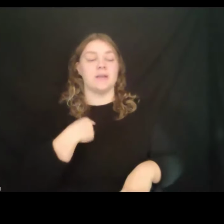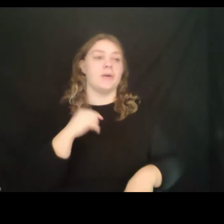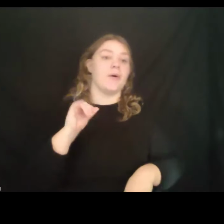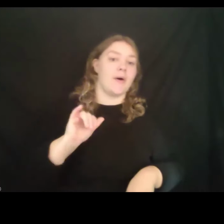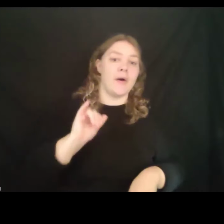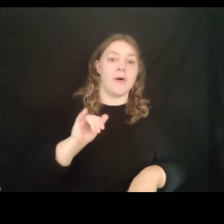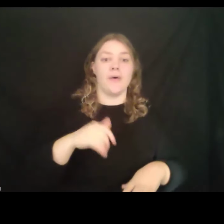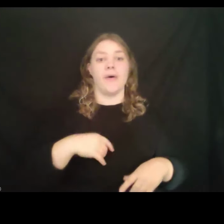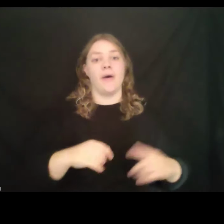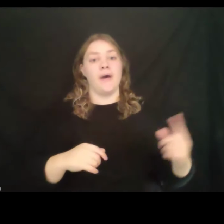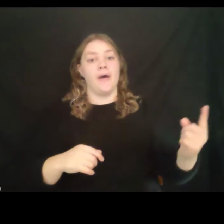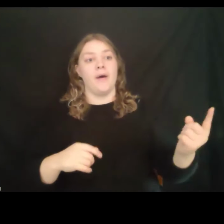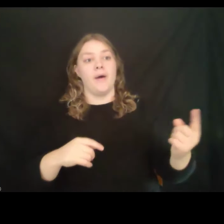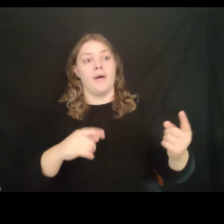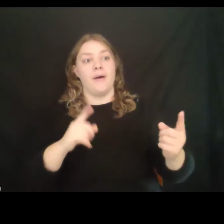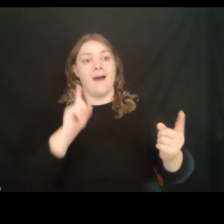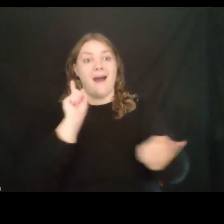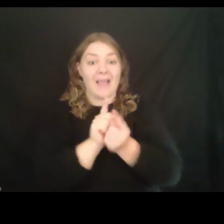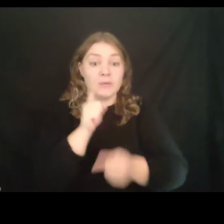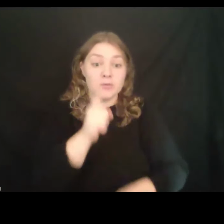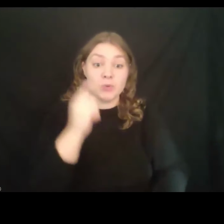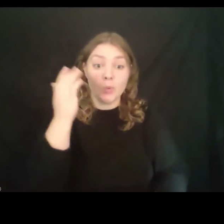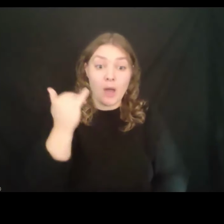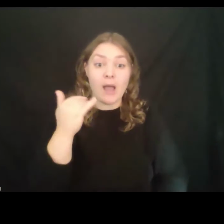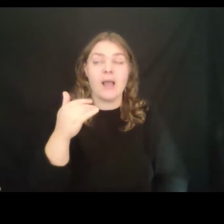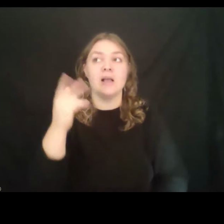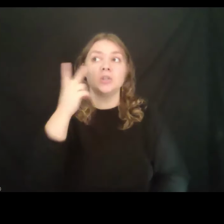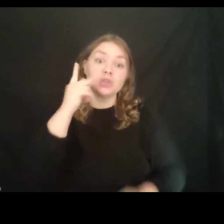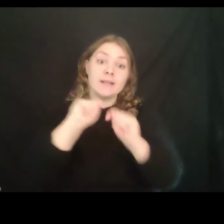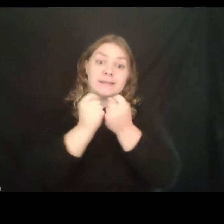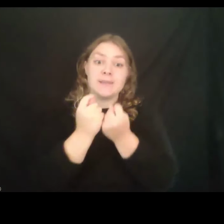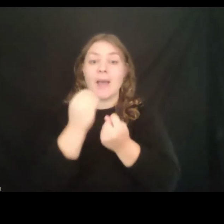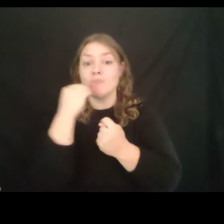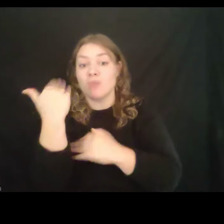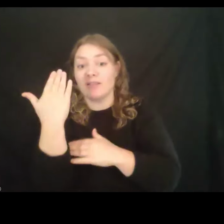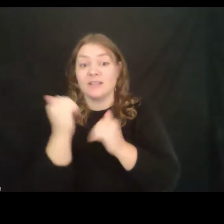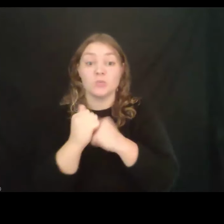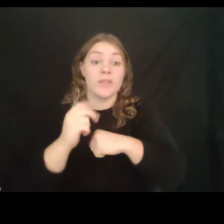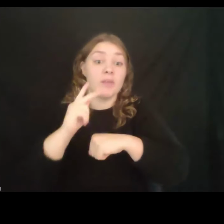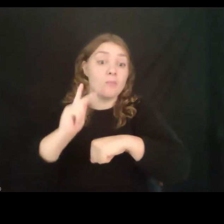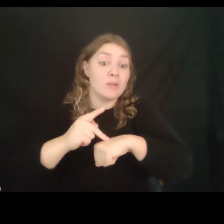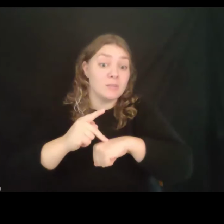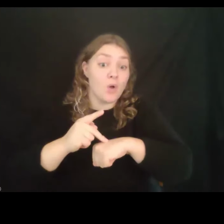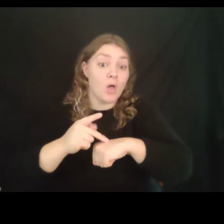you because I saw the team at uh breakfast with the principal and I felt comfortable coming I